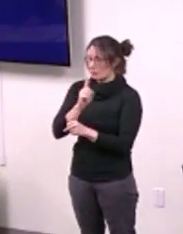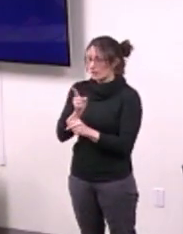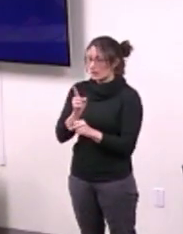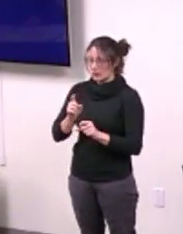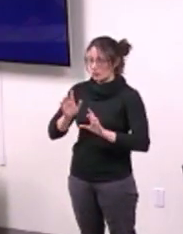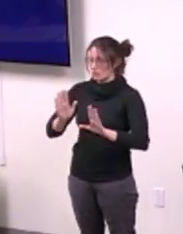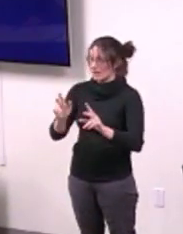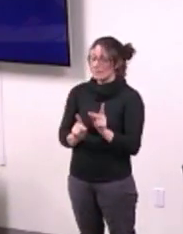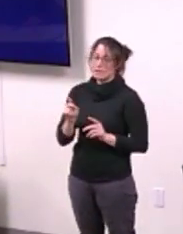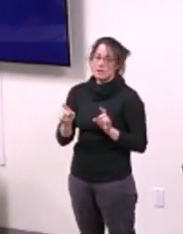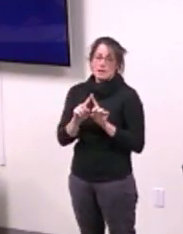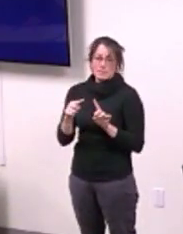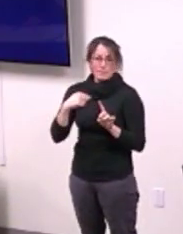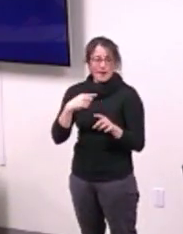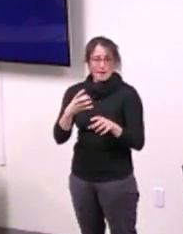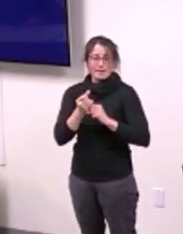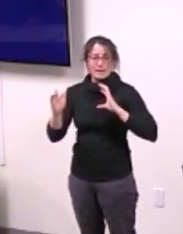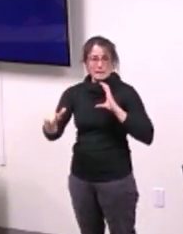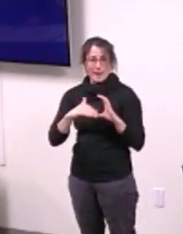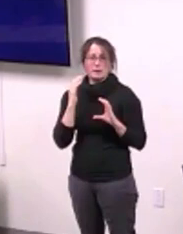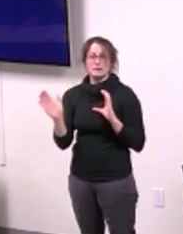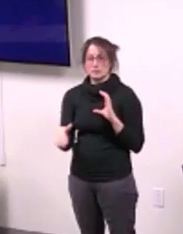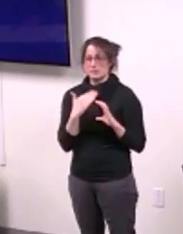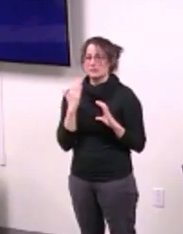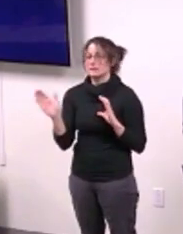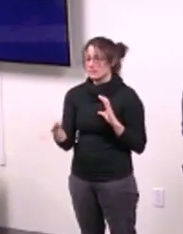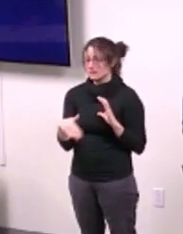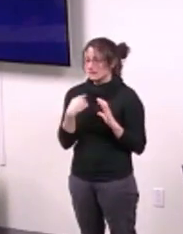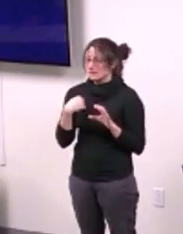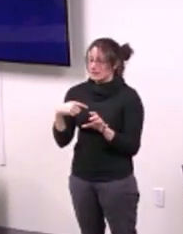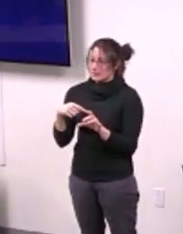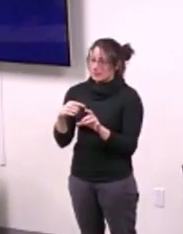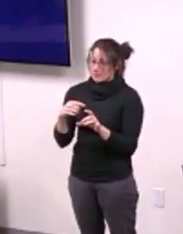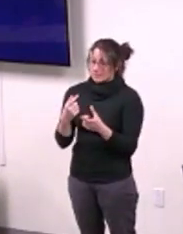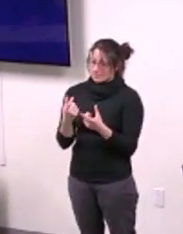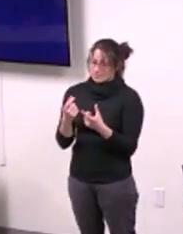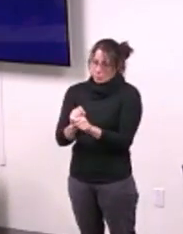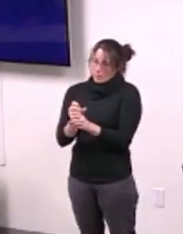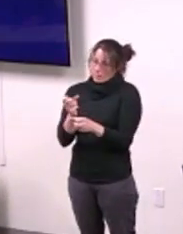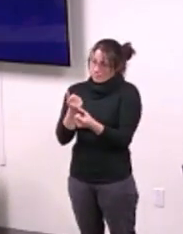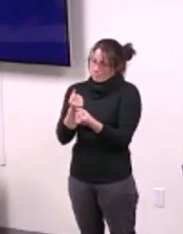But I get emails from them that, I mean, I spend hours and hours and hours and hours educating them.